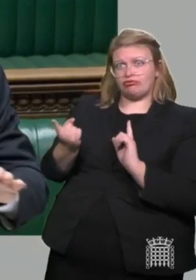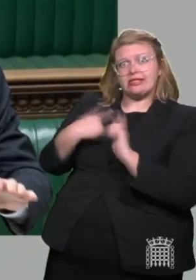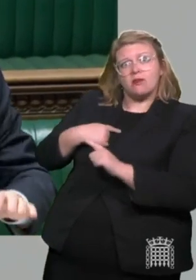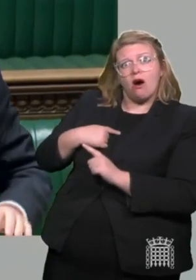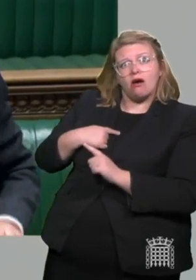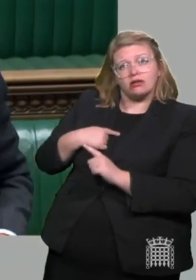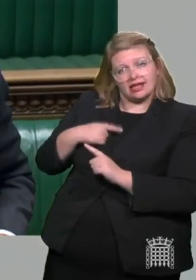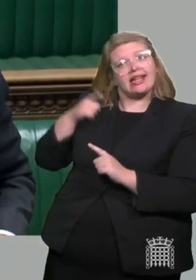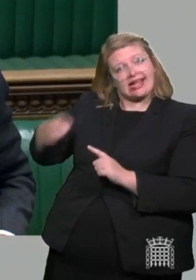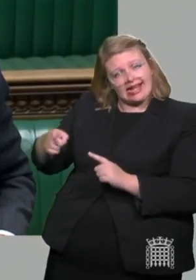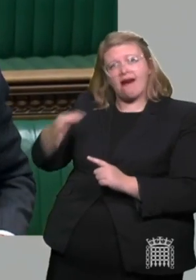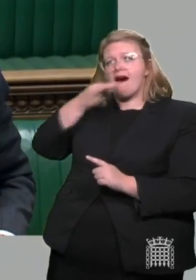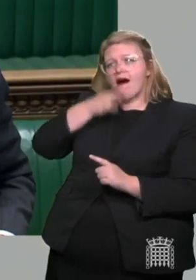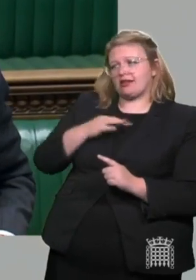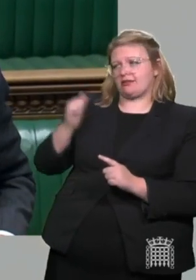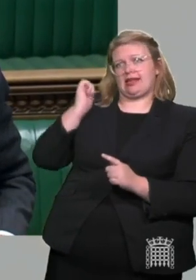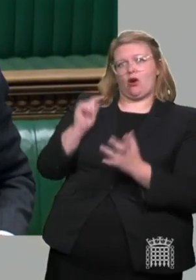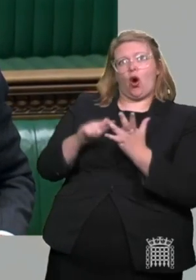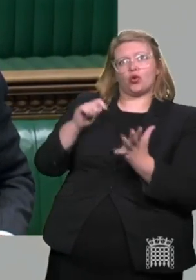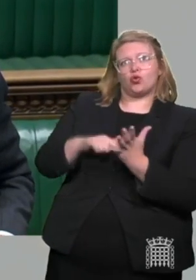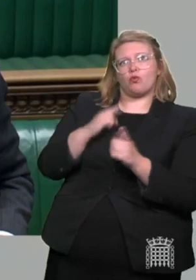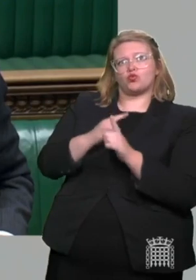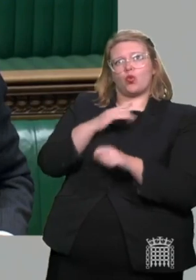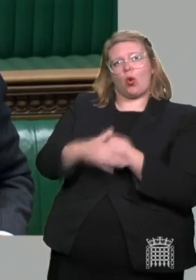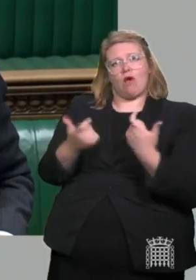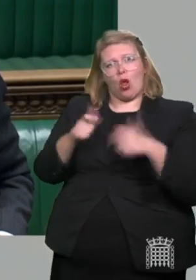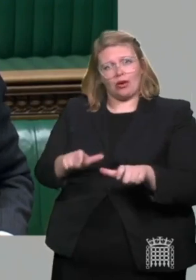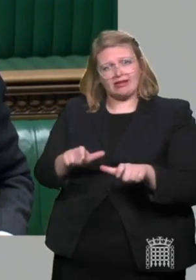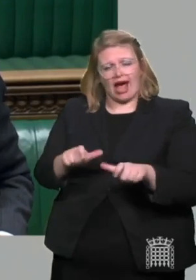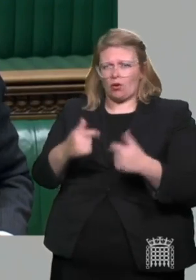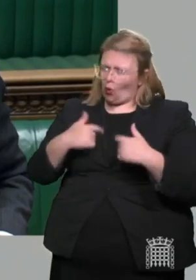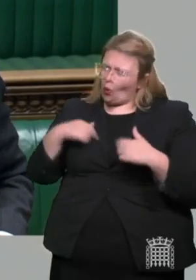asks about the October decisions—is that they were very bitter, very difficult decisions,